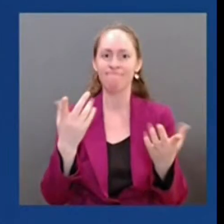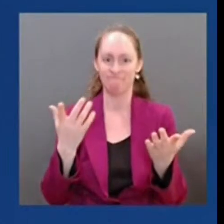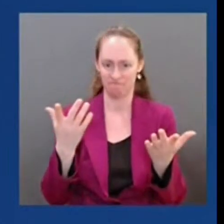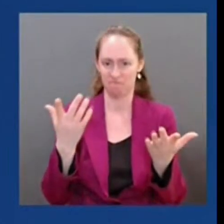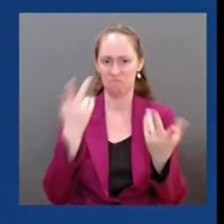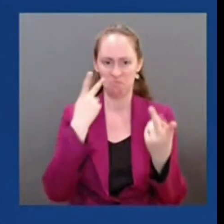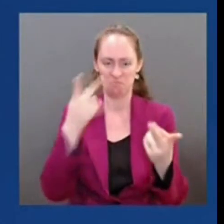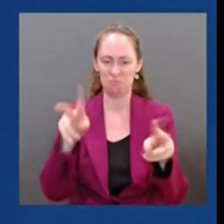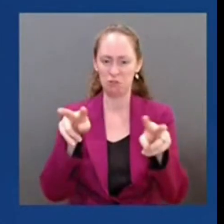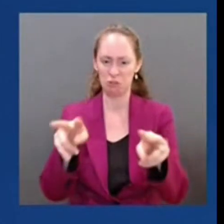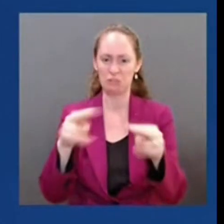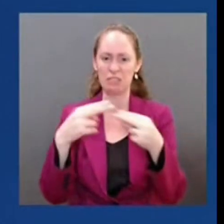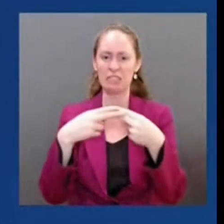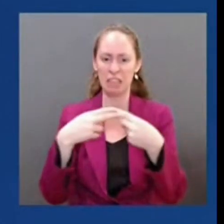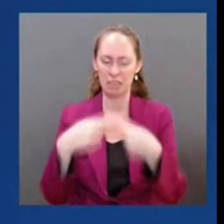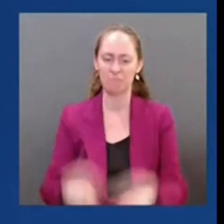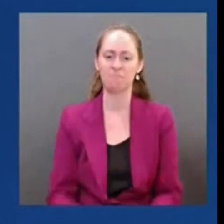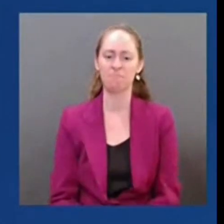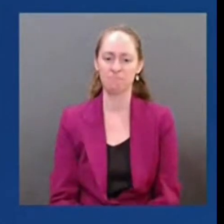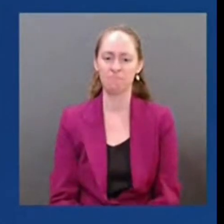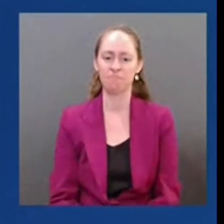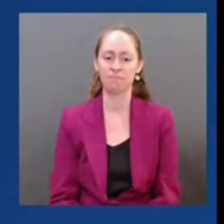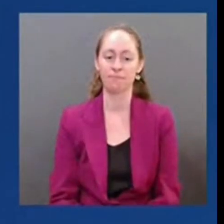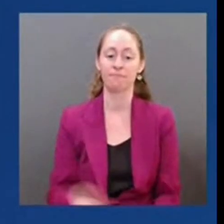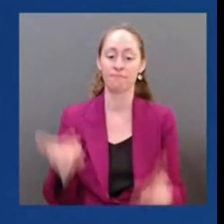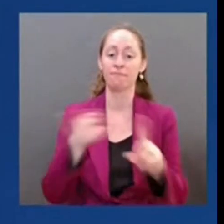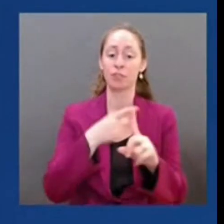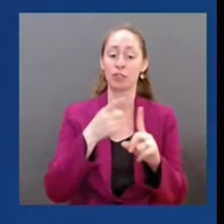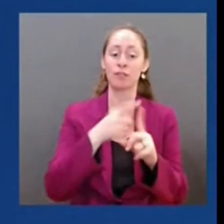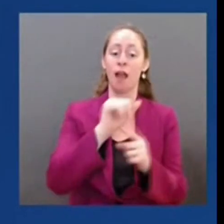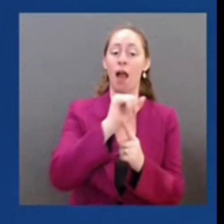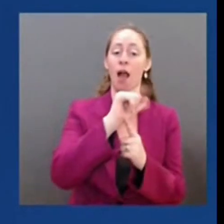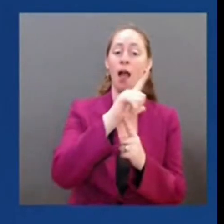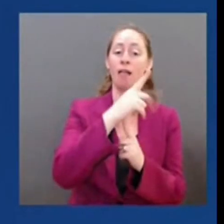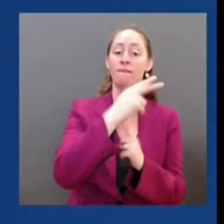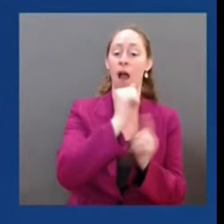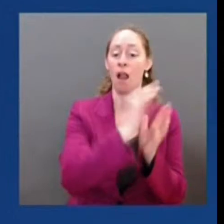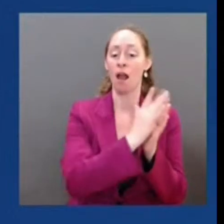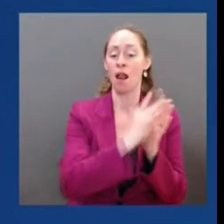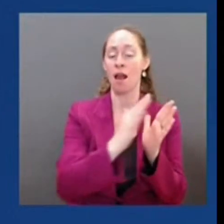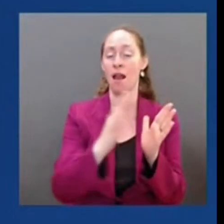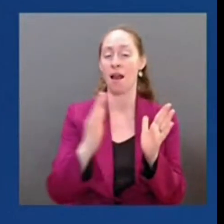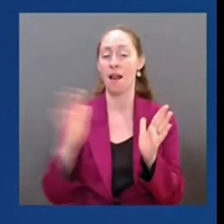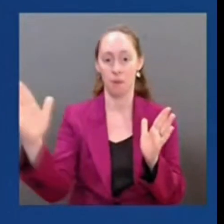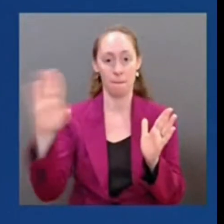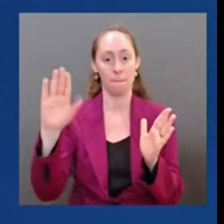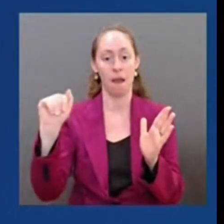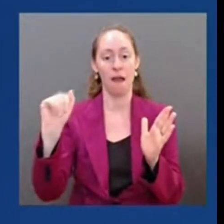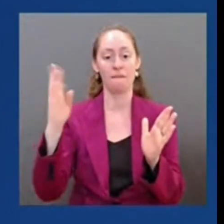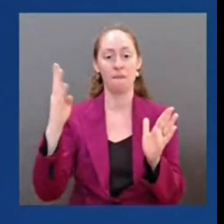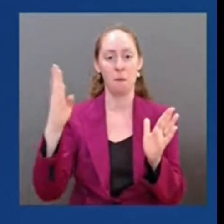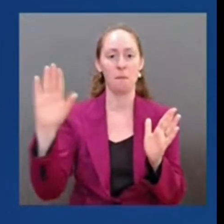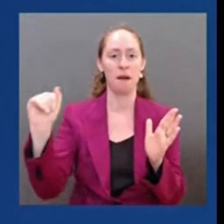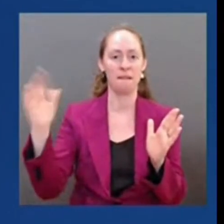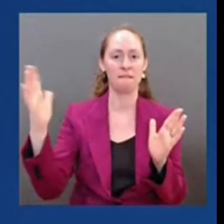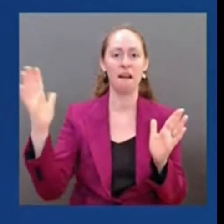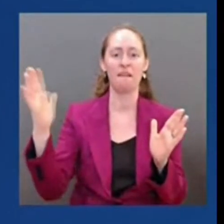GOING FROM LEFT TO RIGHT. NOTE, THE BIG JUMP WAS FROM